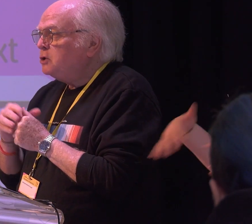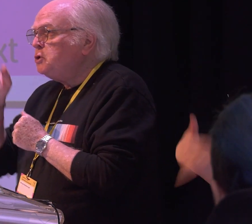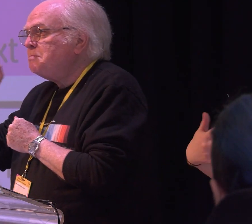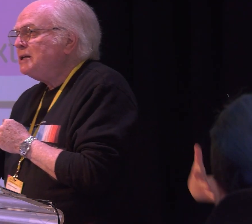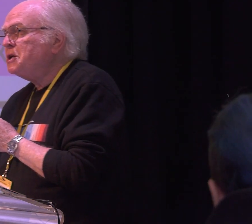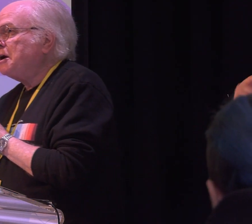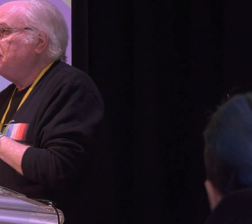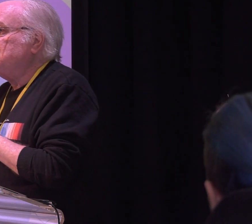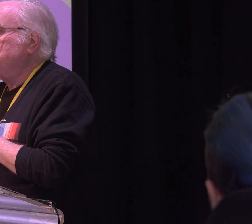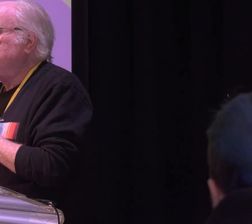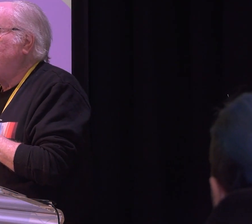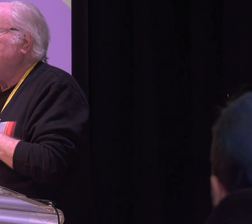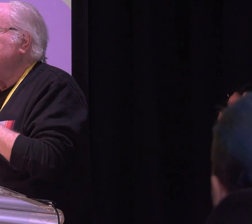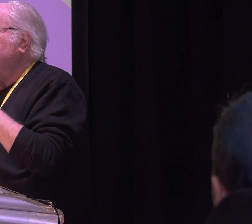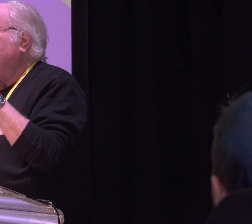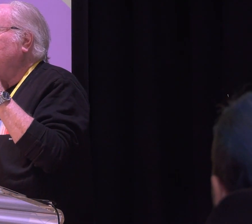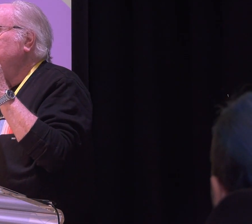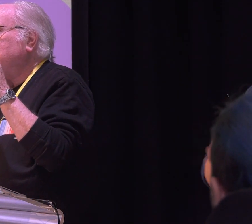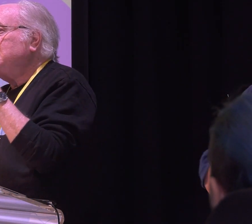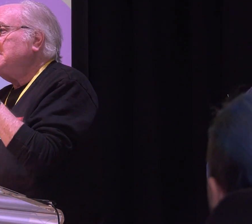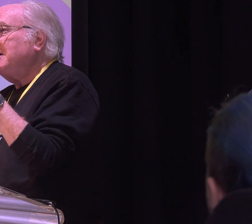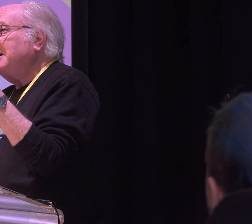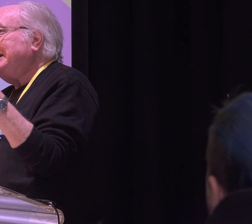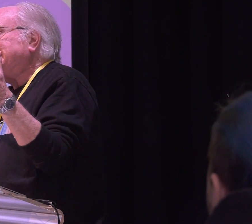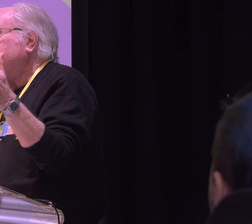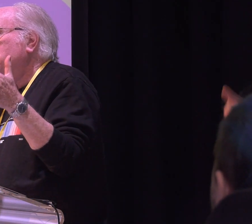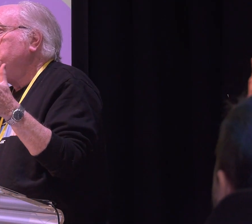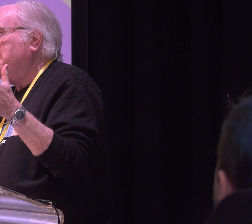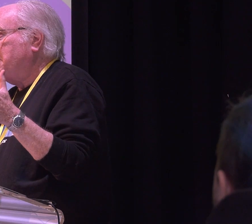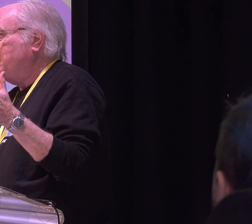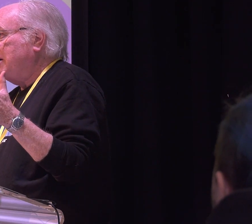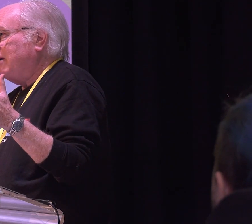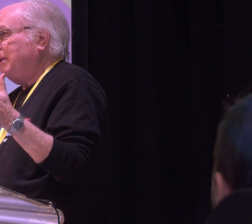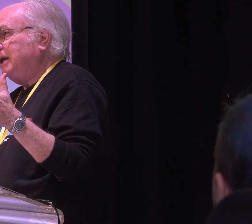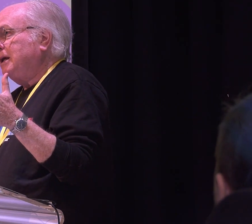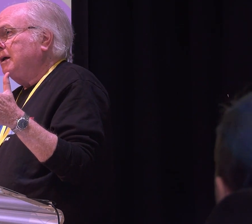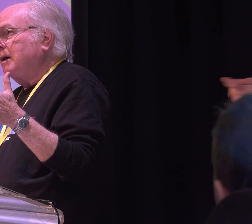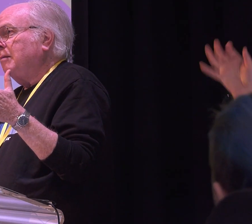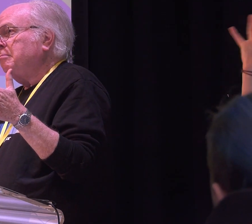I should just mention, I can't resist this, I'm afraid there is a little known member of my family